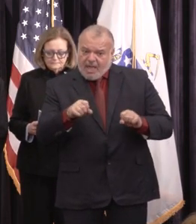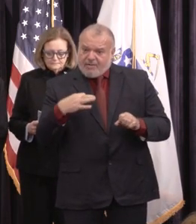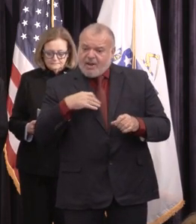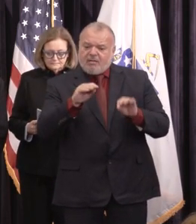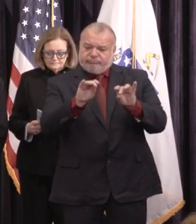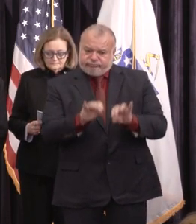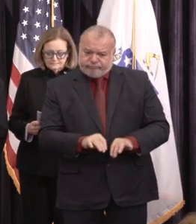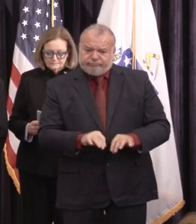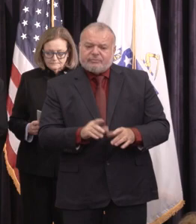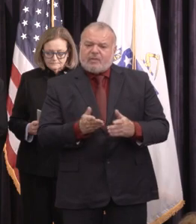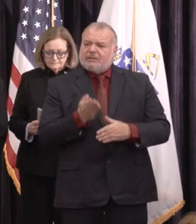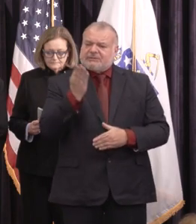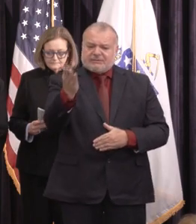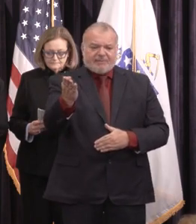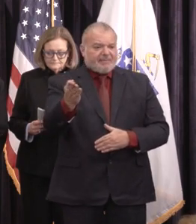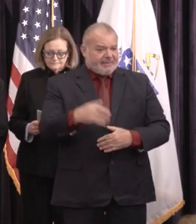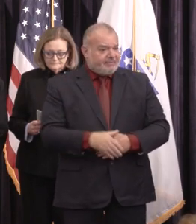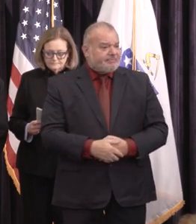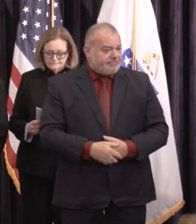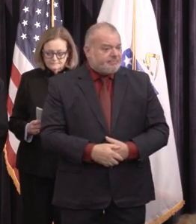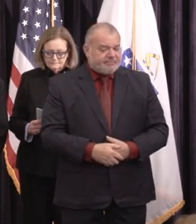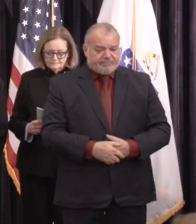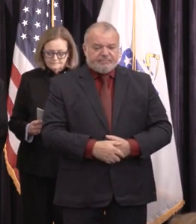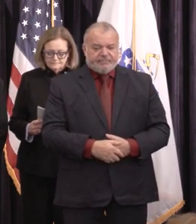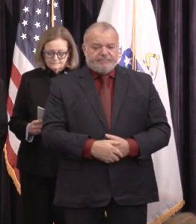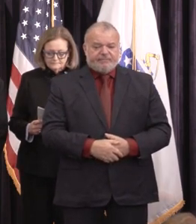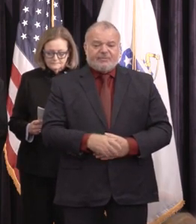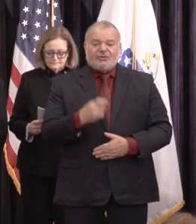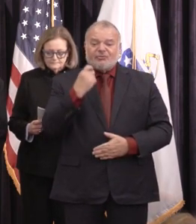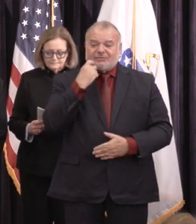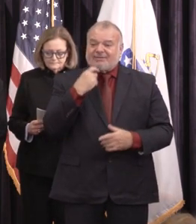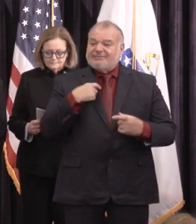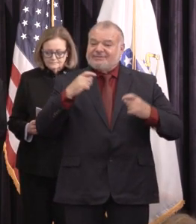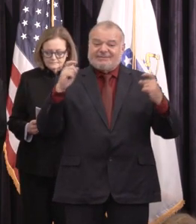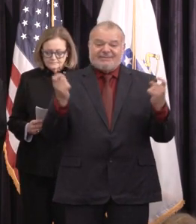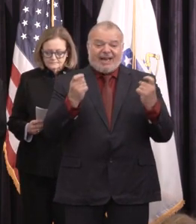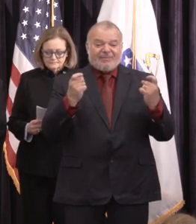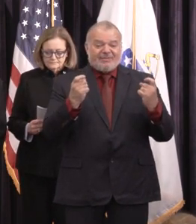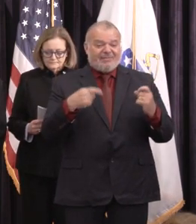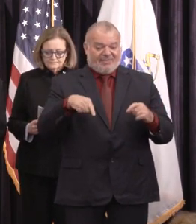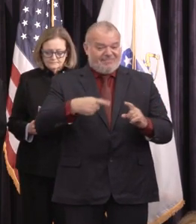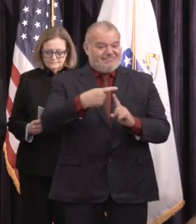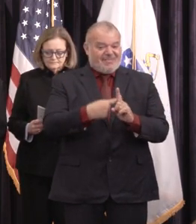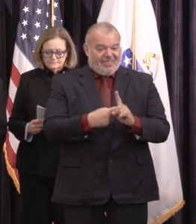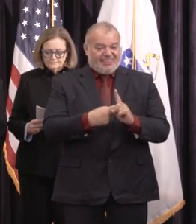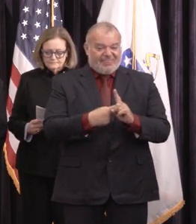just recently. Every month in Massachusetts should be about disability employment awareness. I know